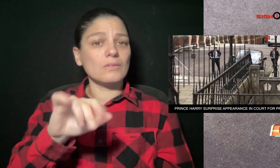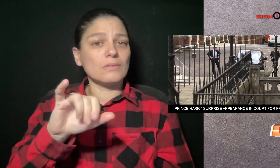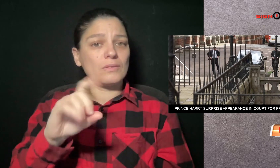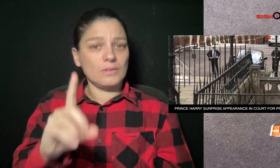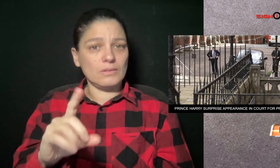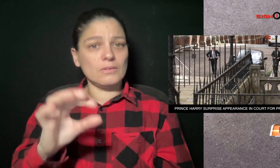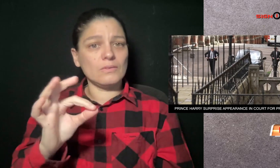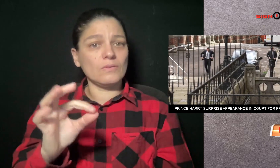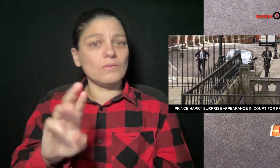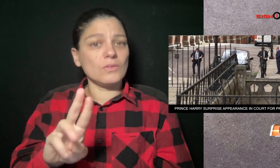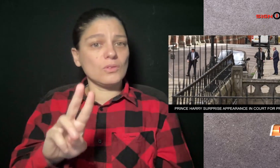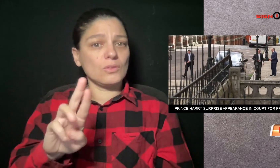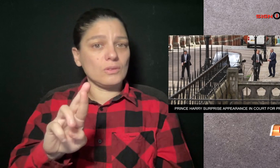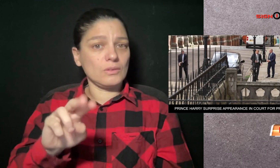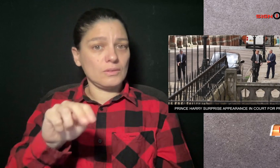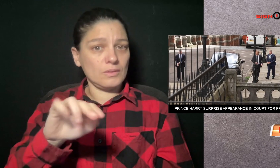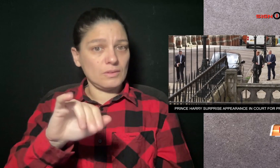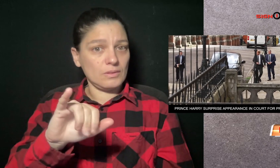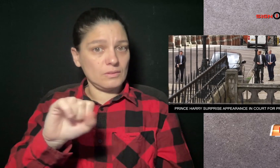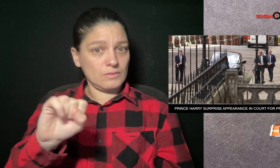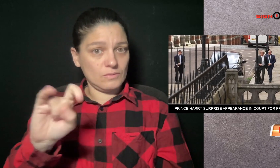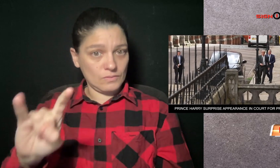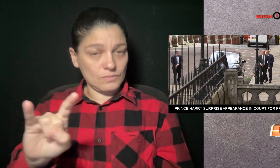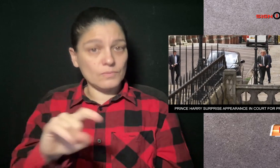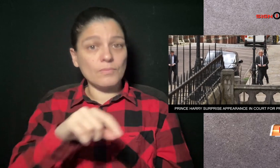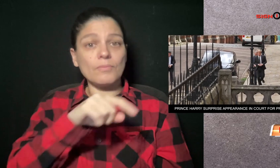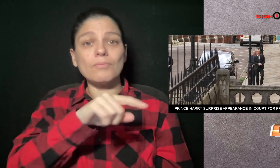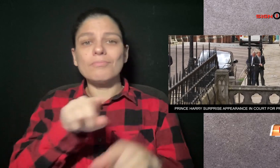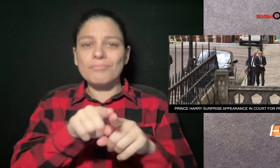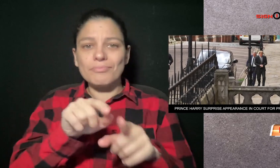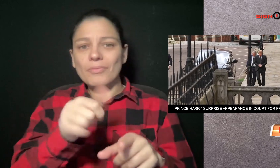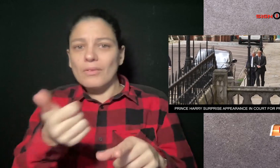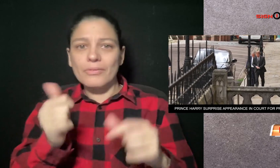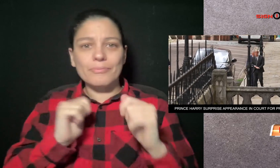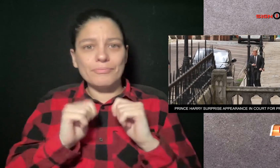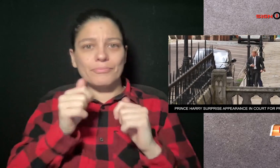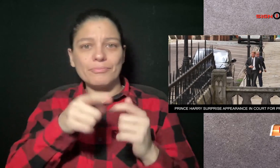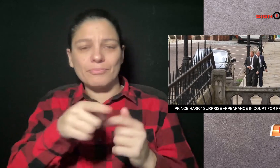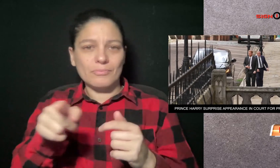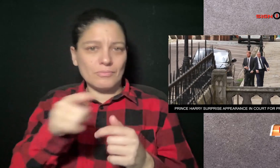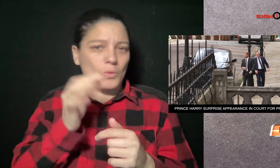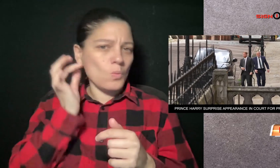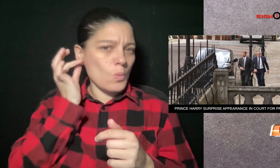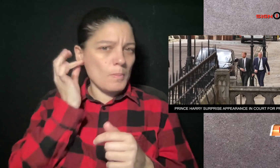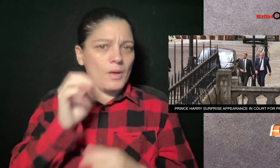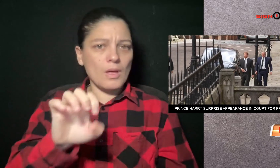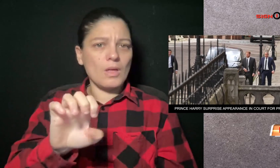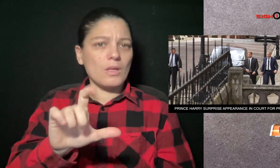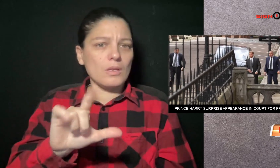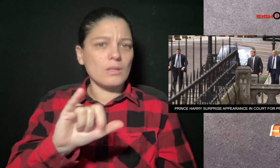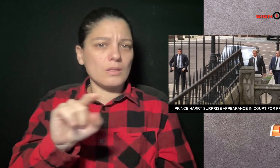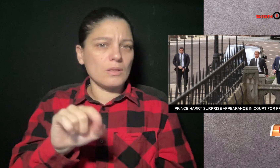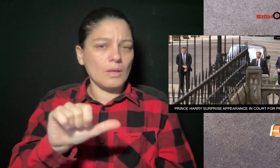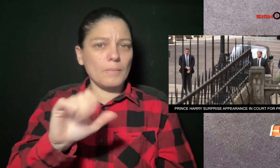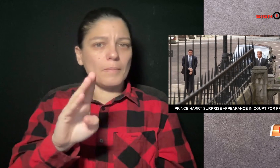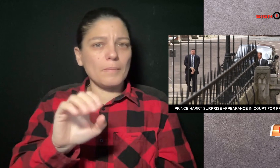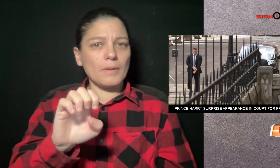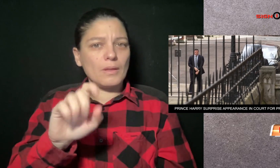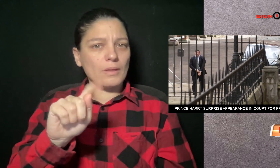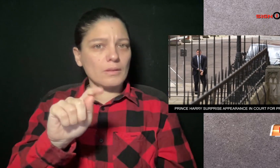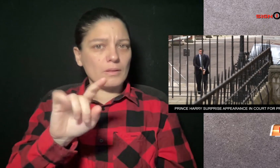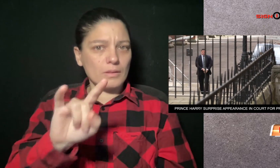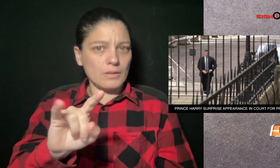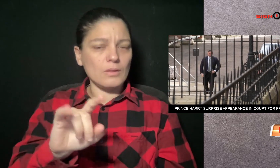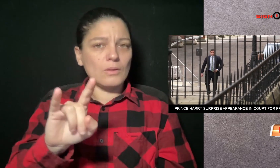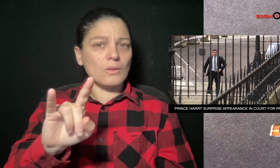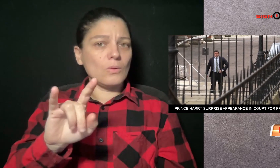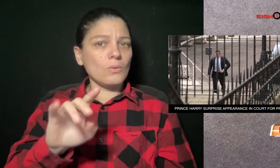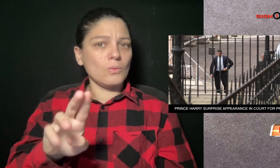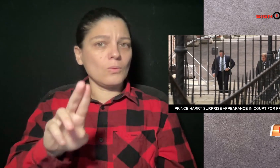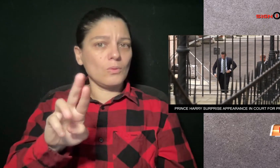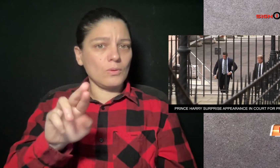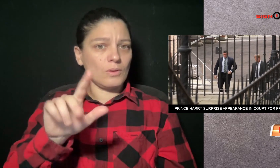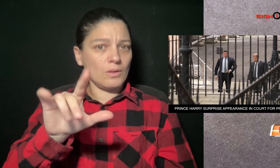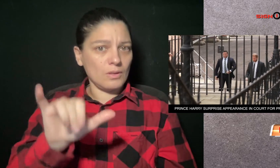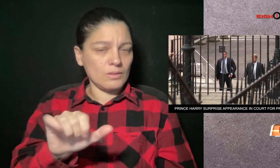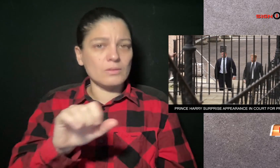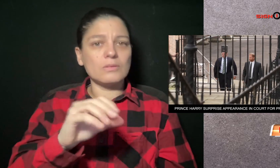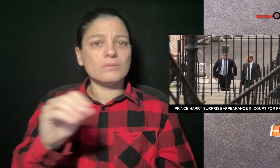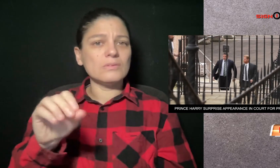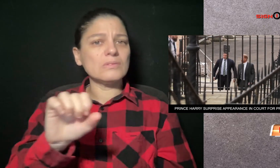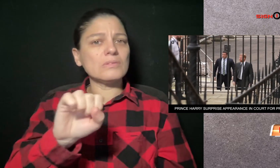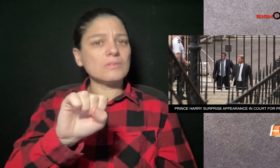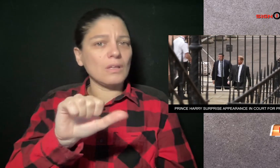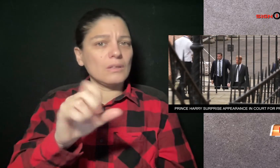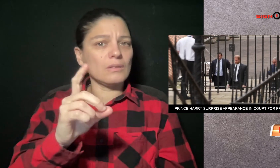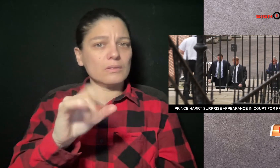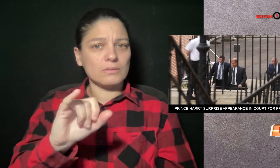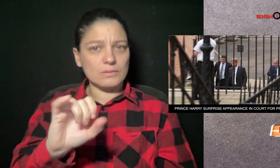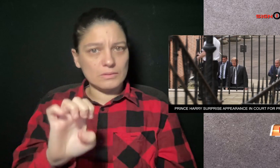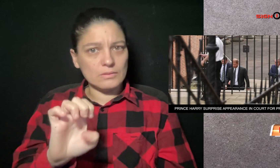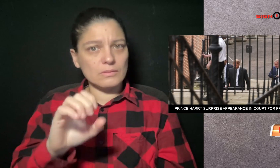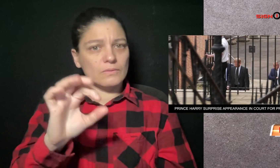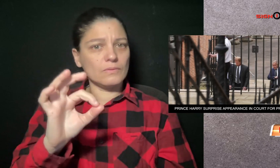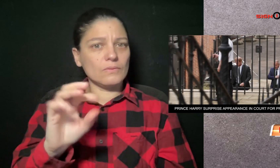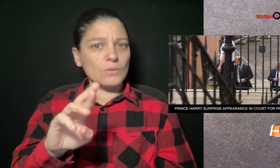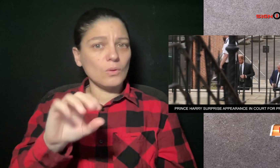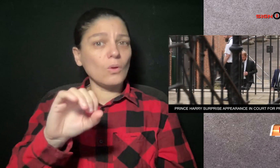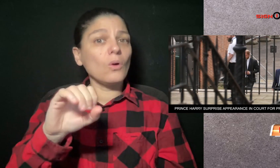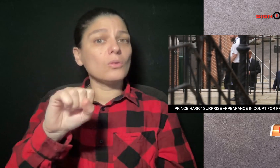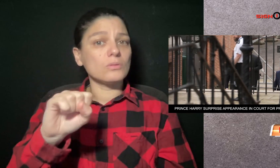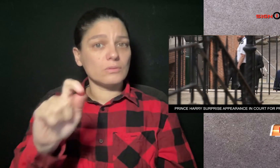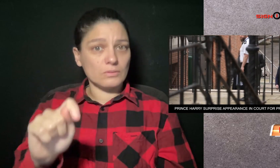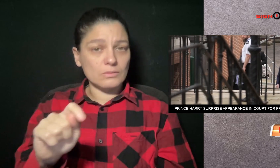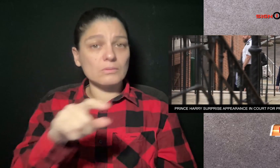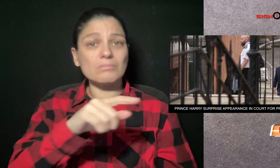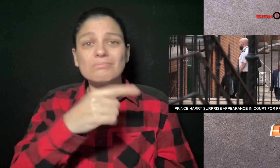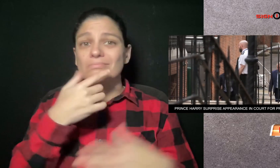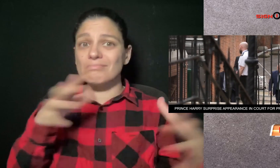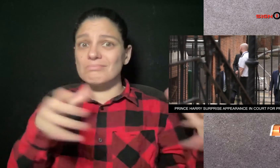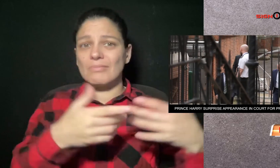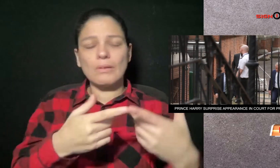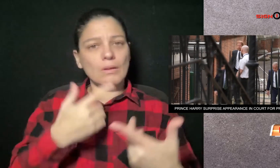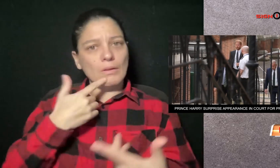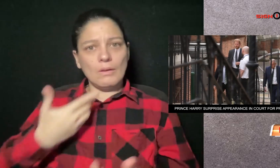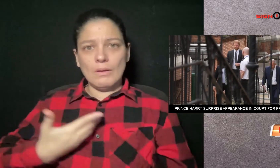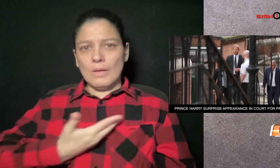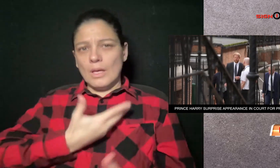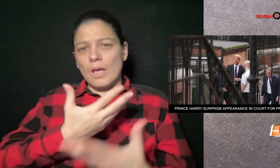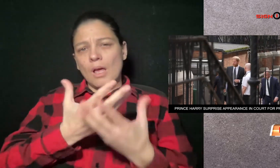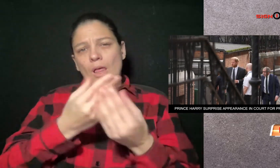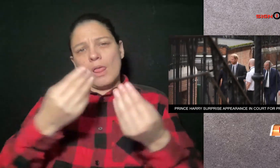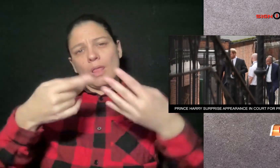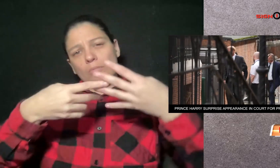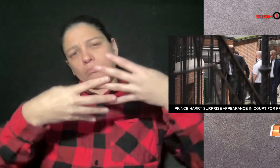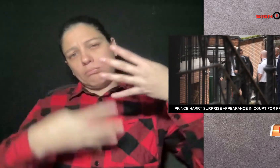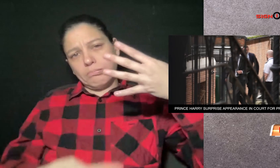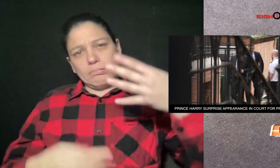his husband David Furnish and actors Elizabeth Hurley and Sadie Frost